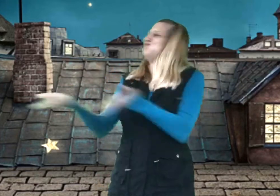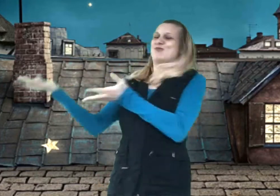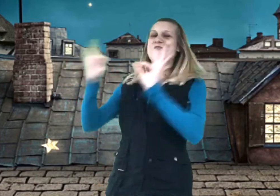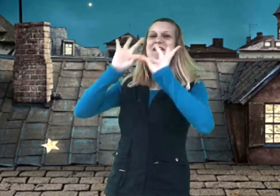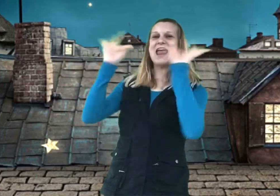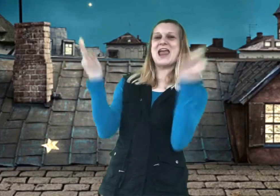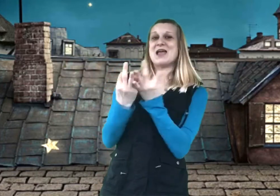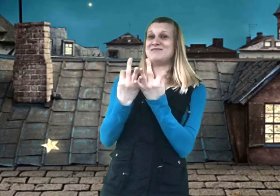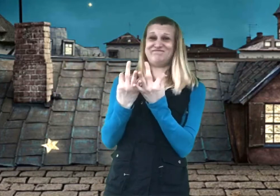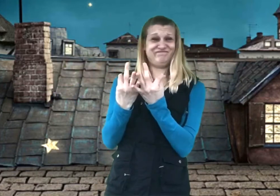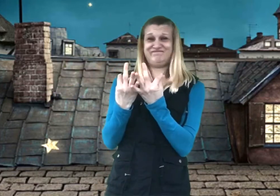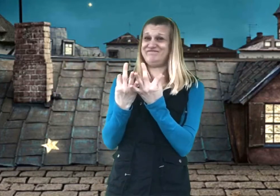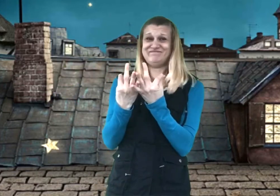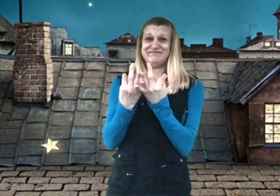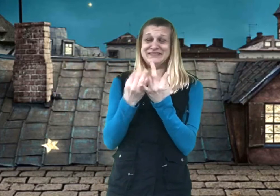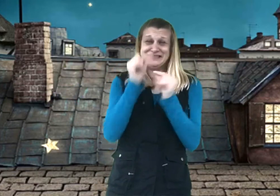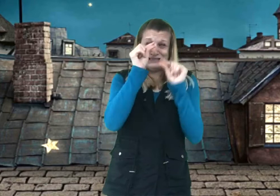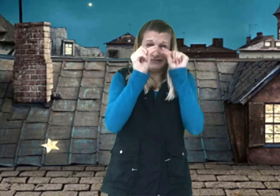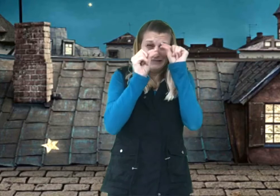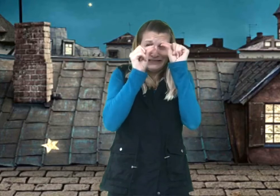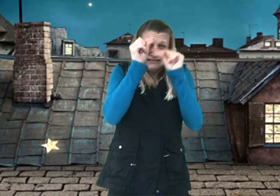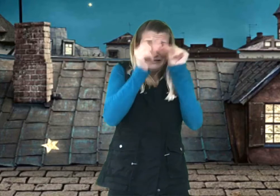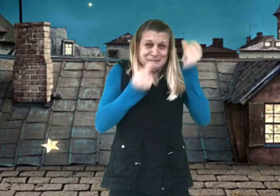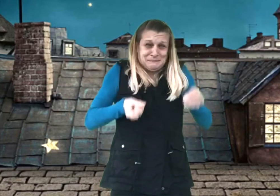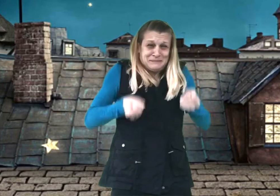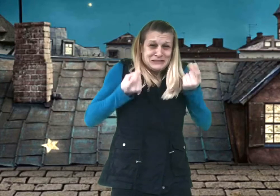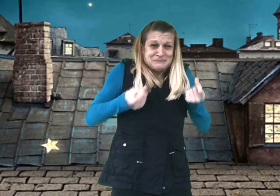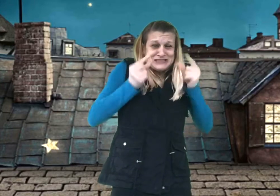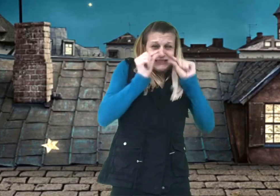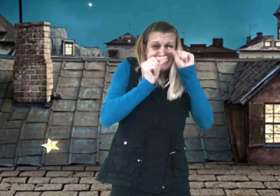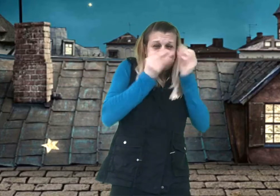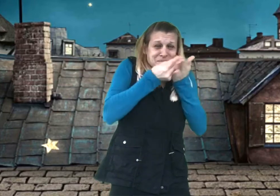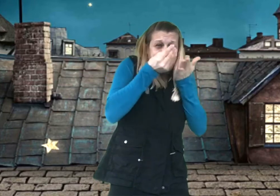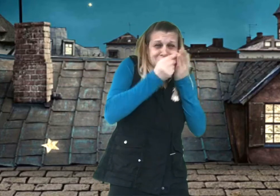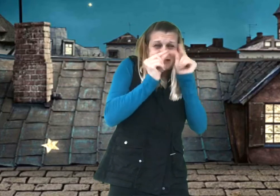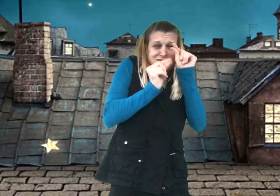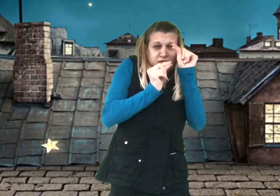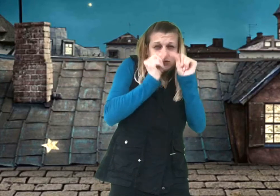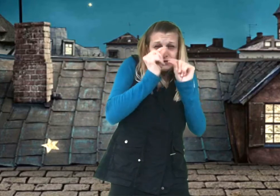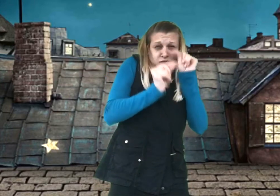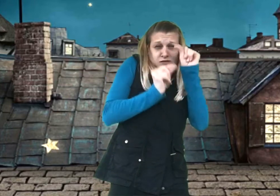He could only afford few things for his family.